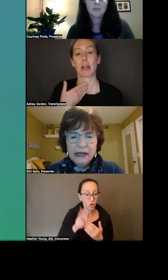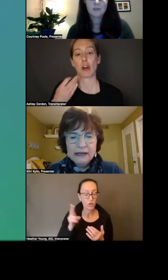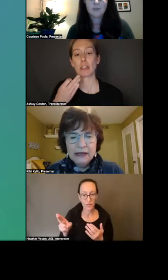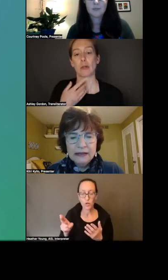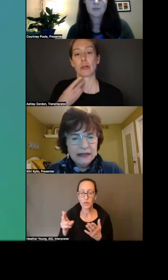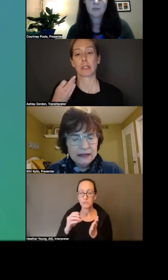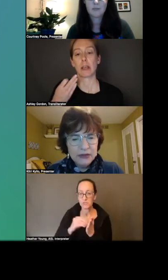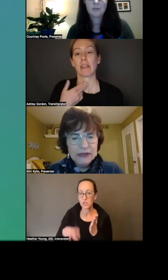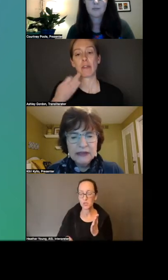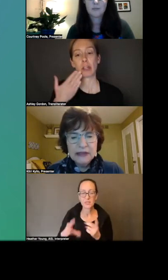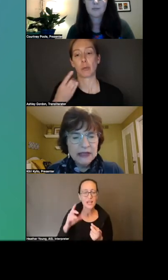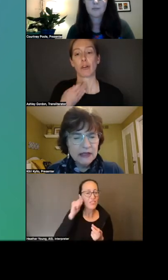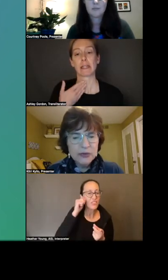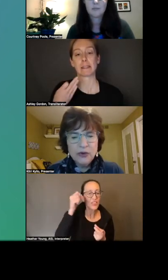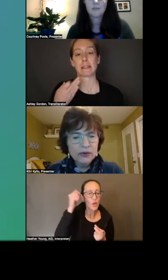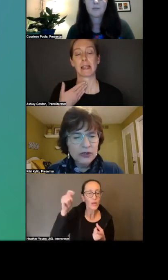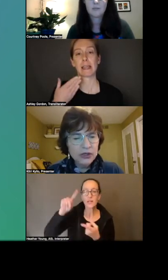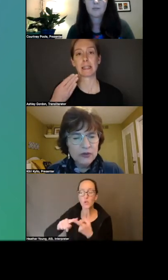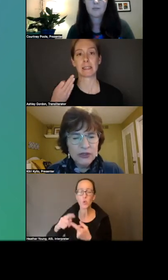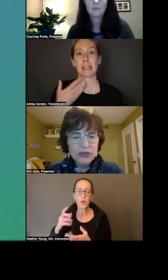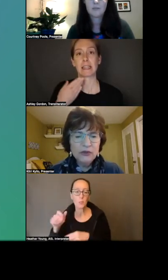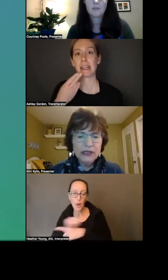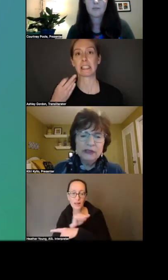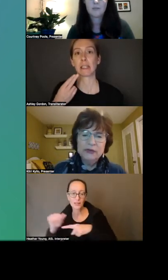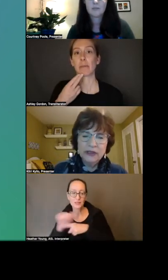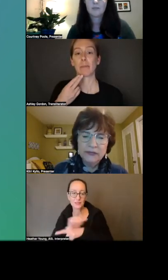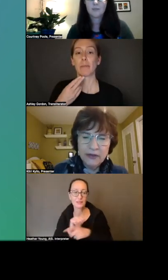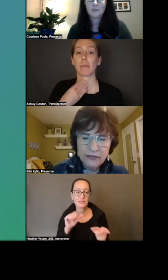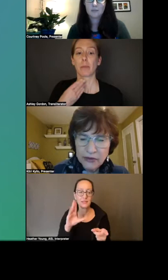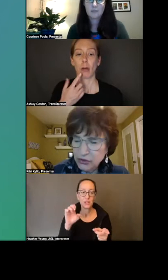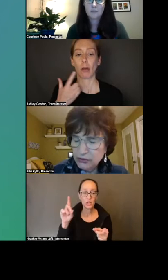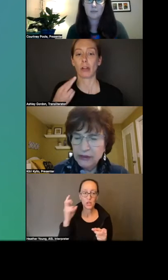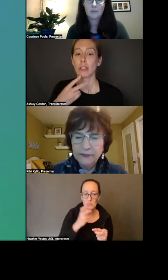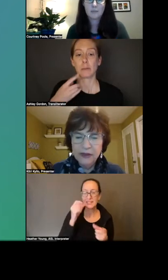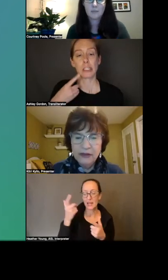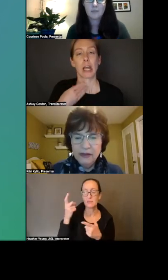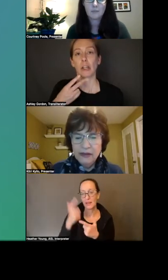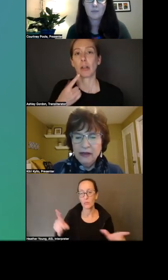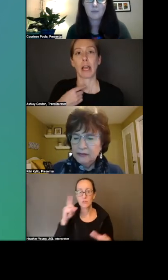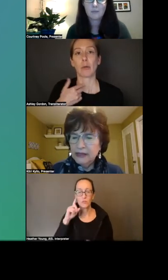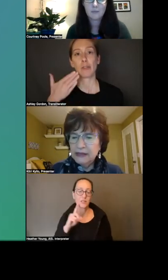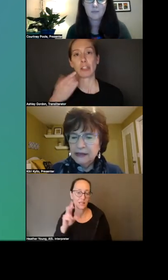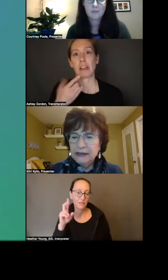And that, as mentioned, is in a textbook called Cued Speech and Cued Language for Deaf and Hard of Hearing Children. All right.